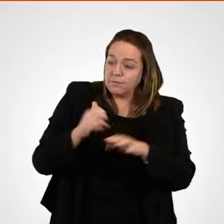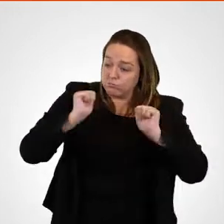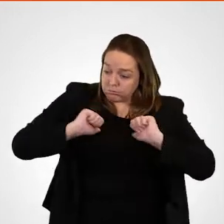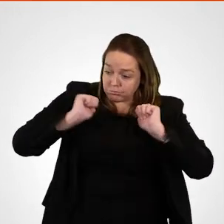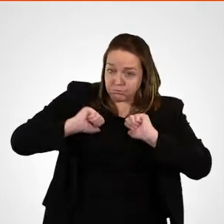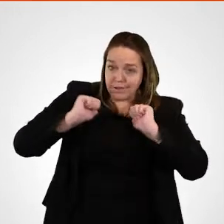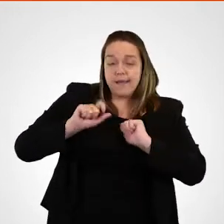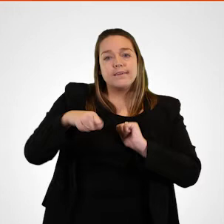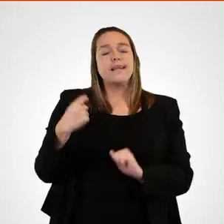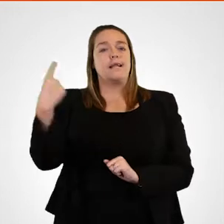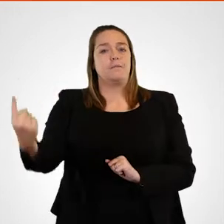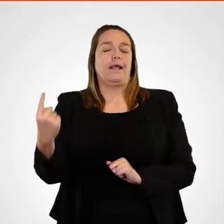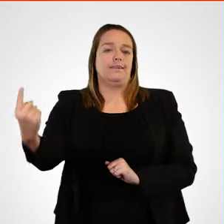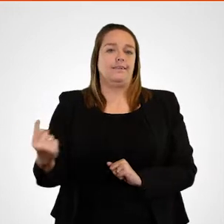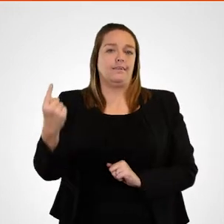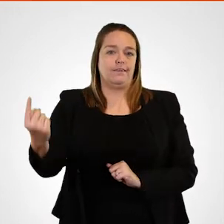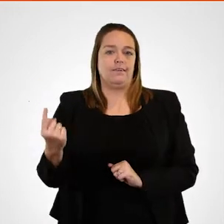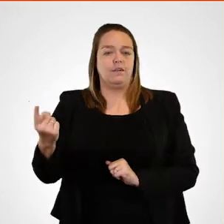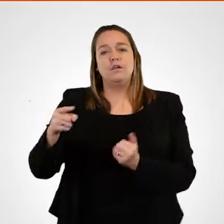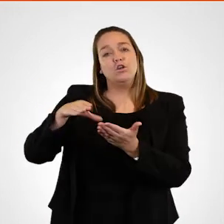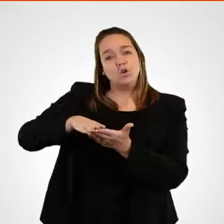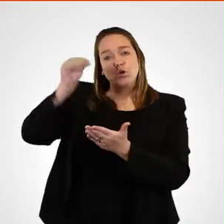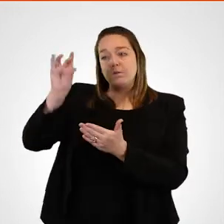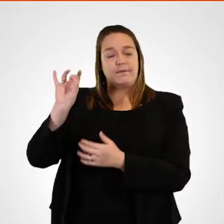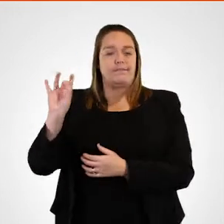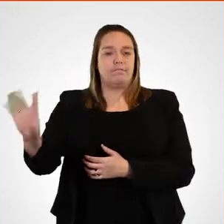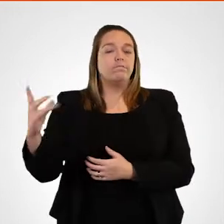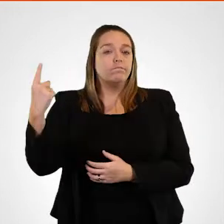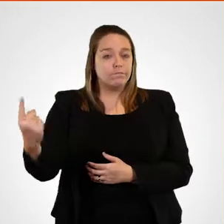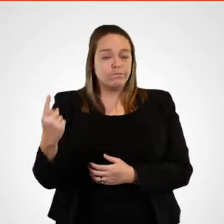Then we do independent practice and we have students do this on their own.